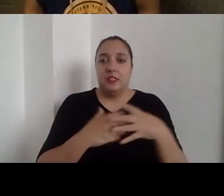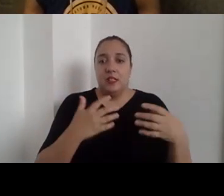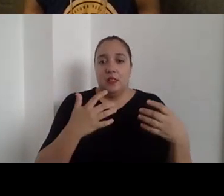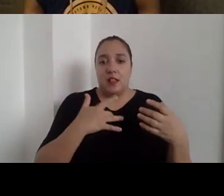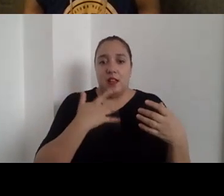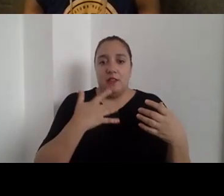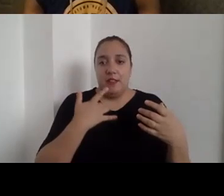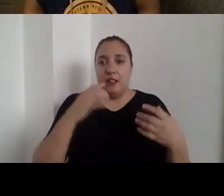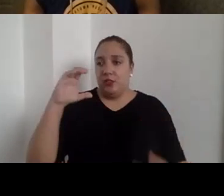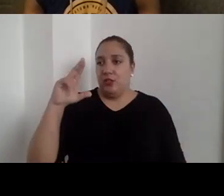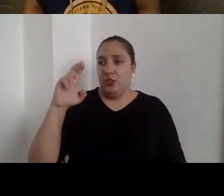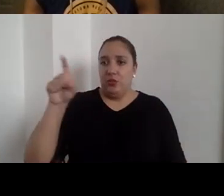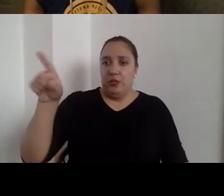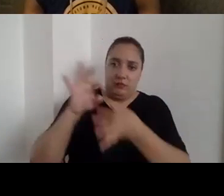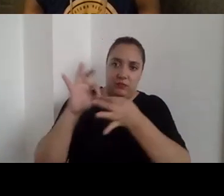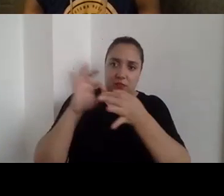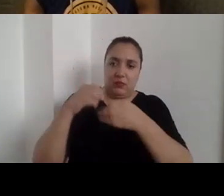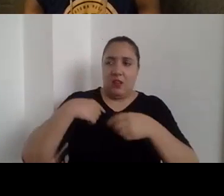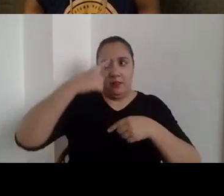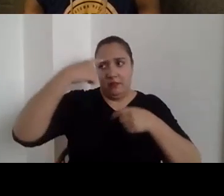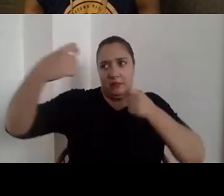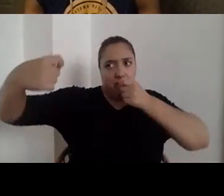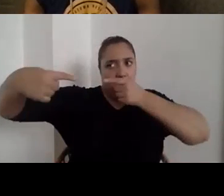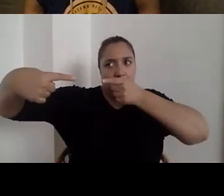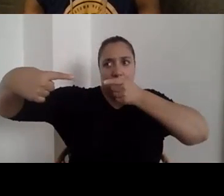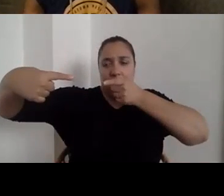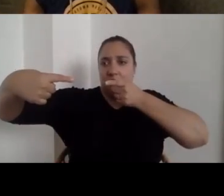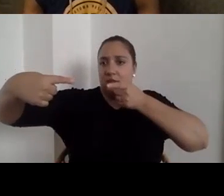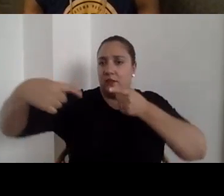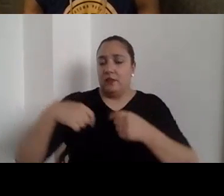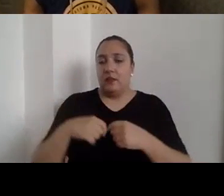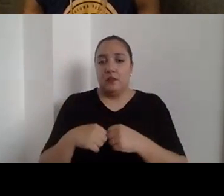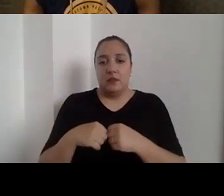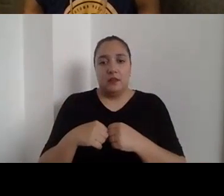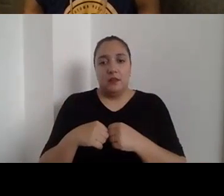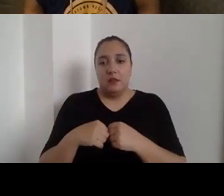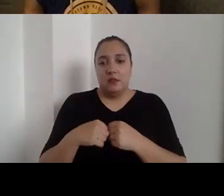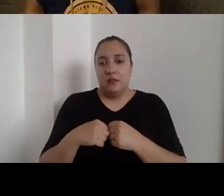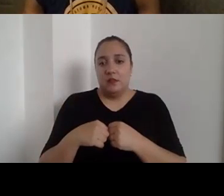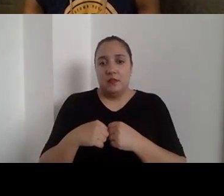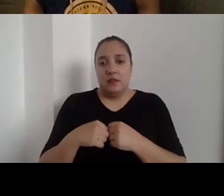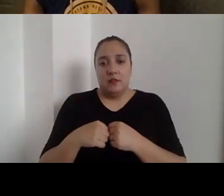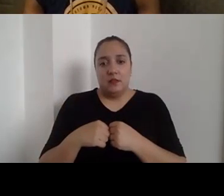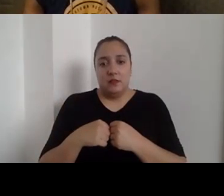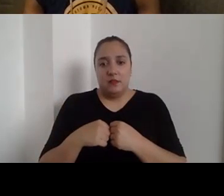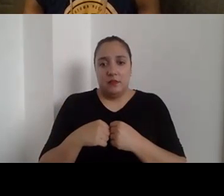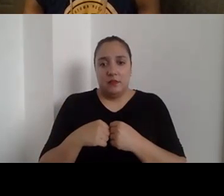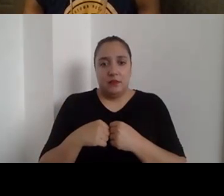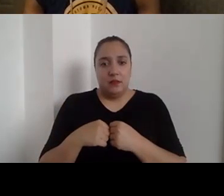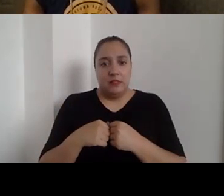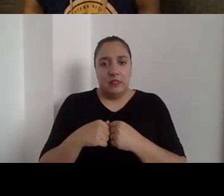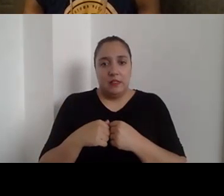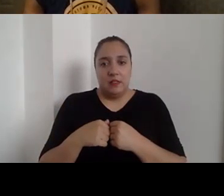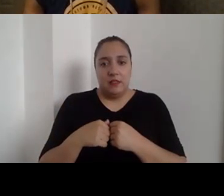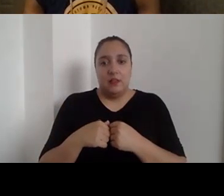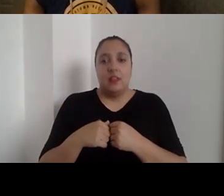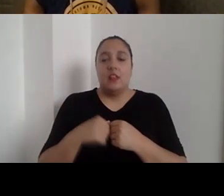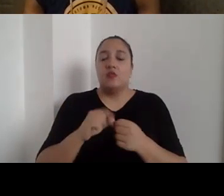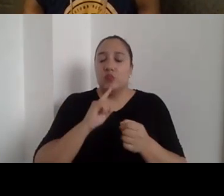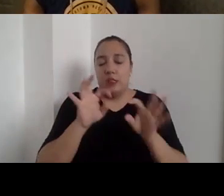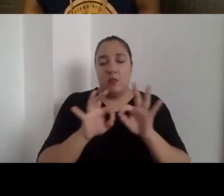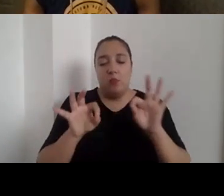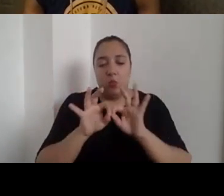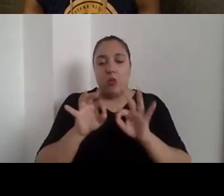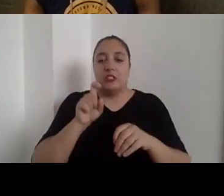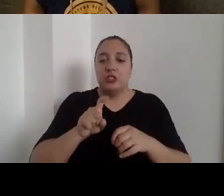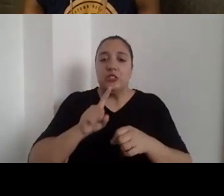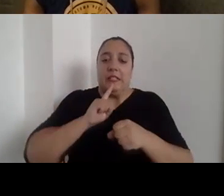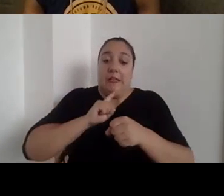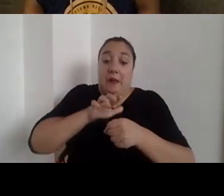been saying where it's so important to at least commit to something